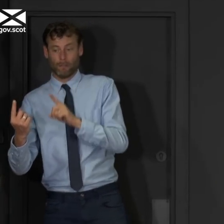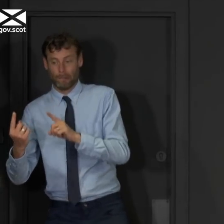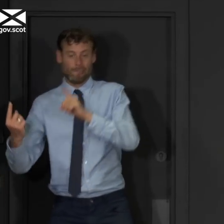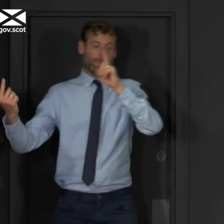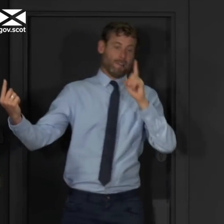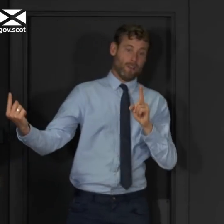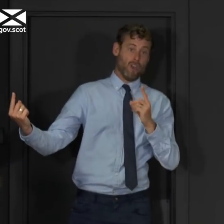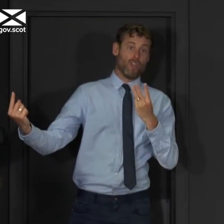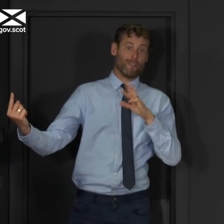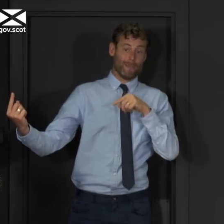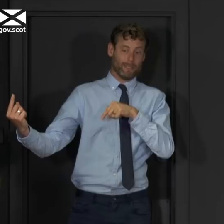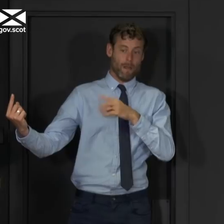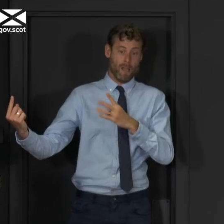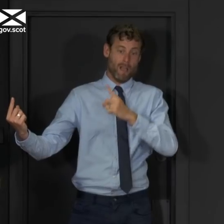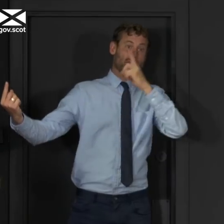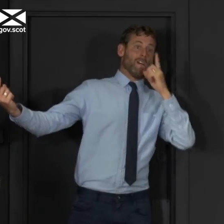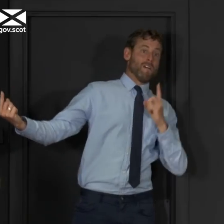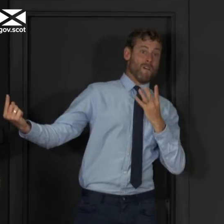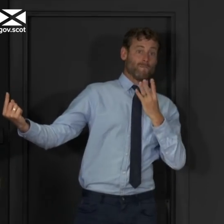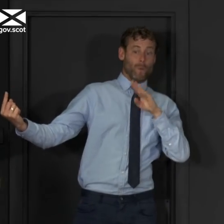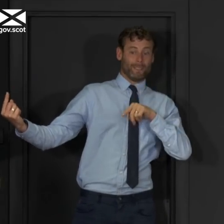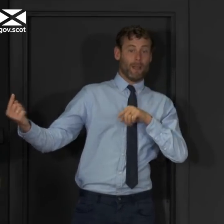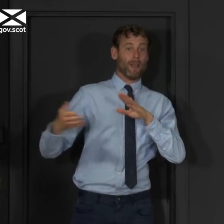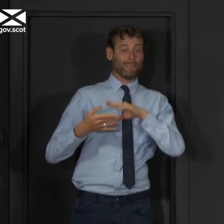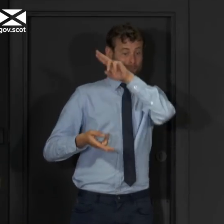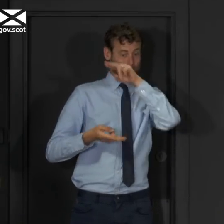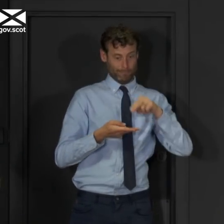So you have to come to a judgment and you have to understand the trade-offs. If you